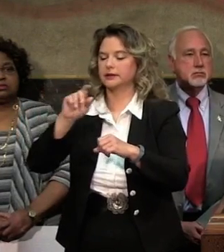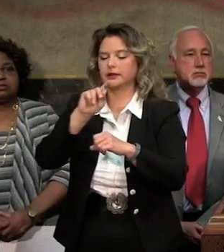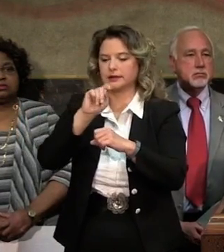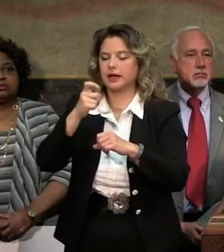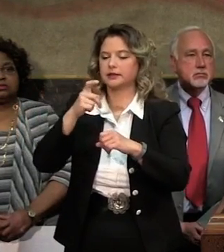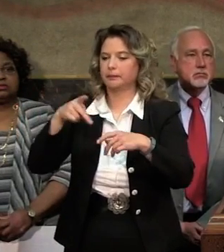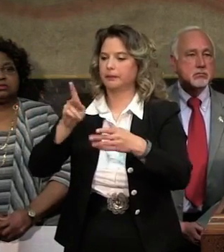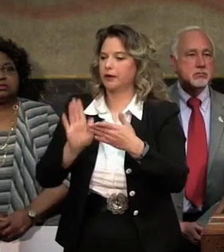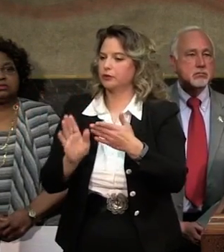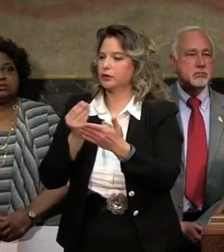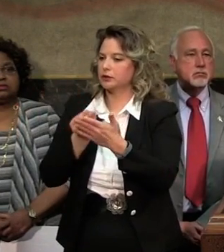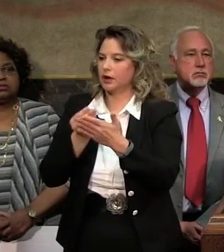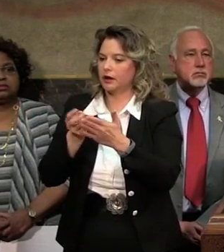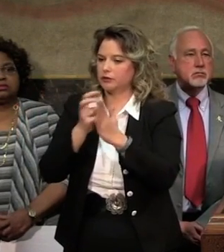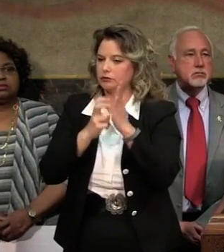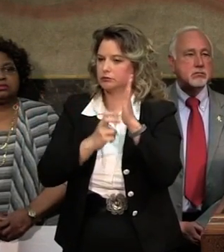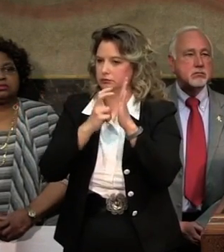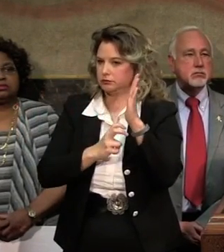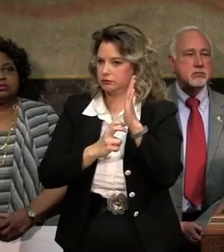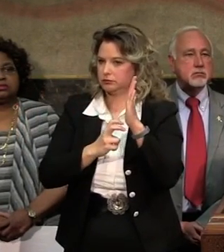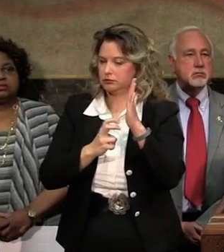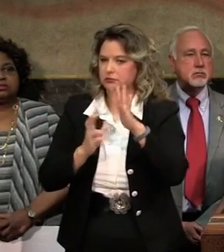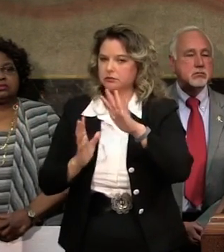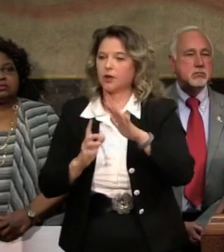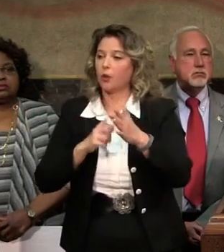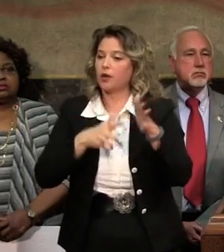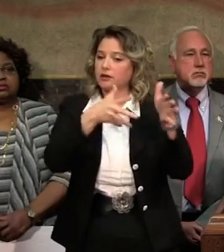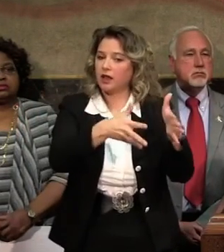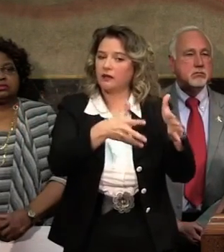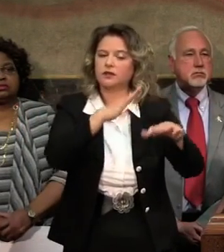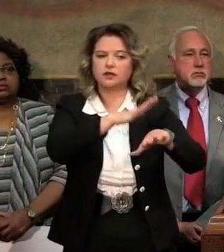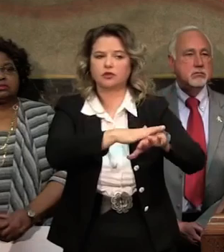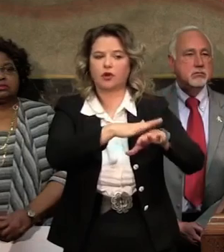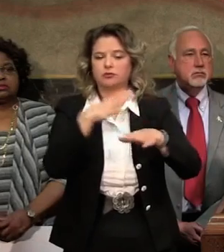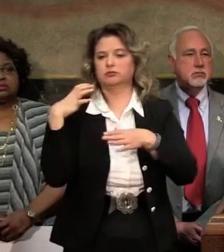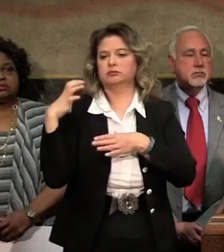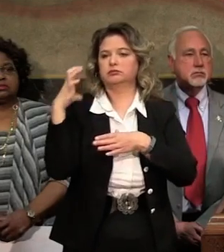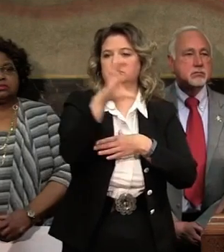process is on the legislature it's in our power to file as many bills as